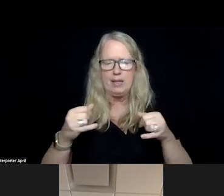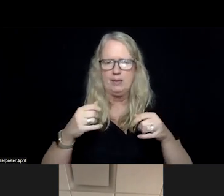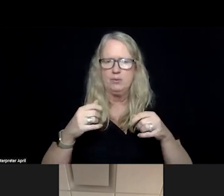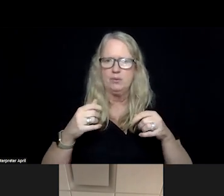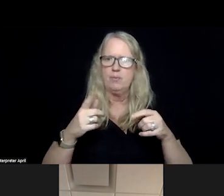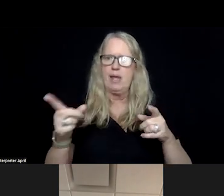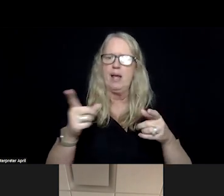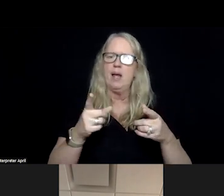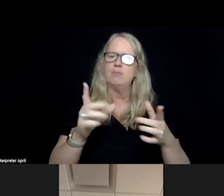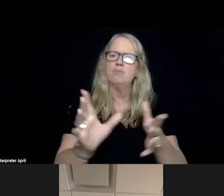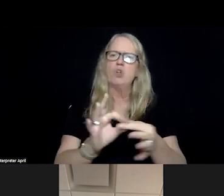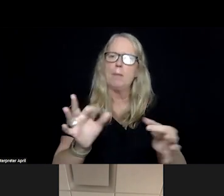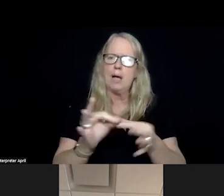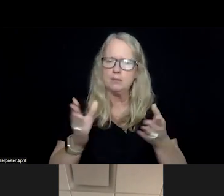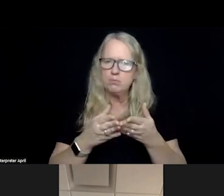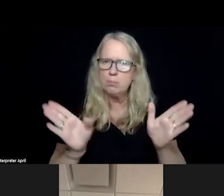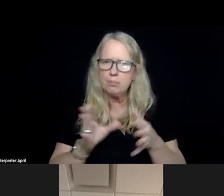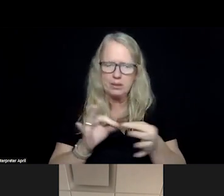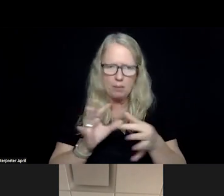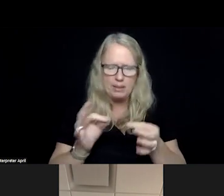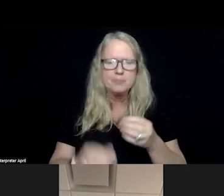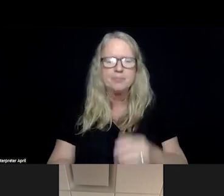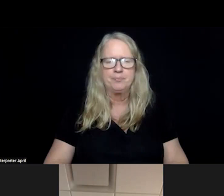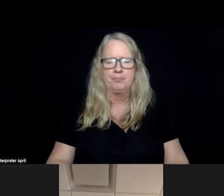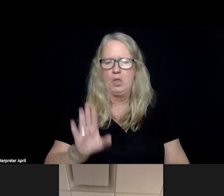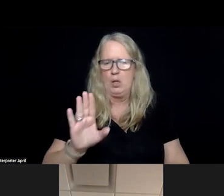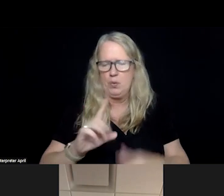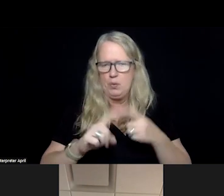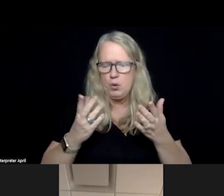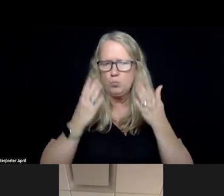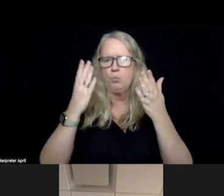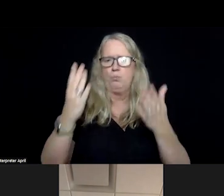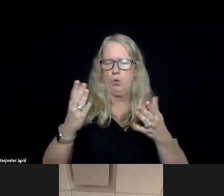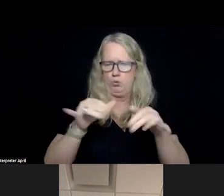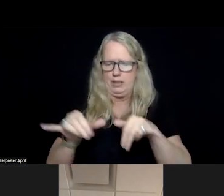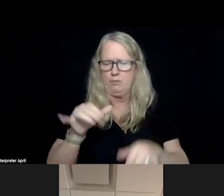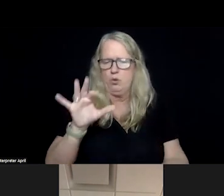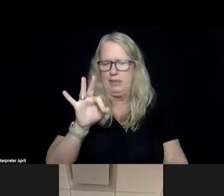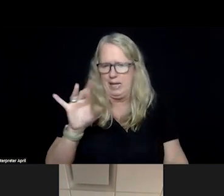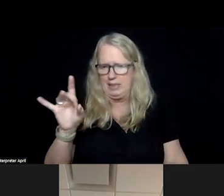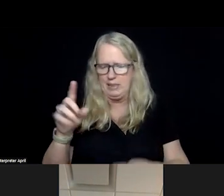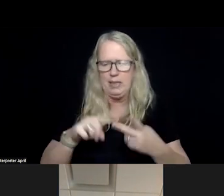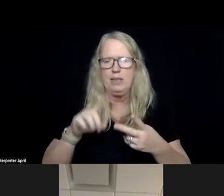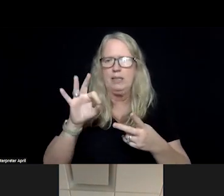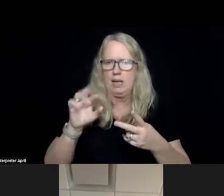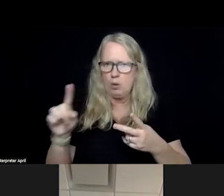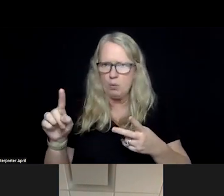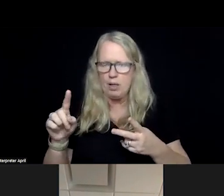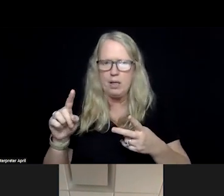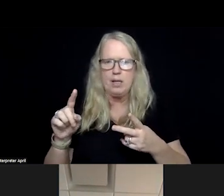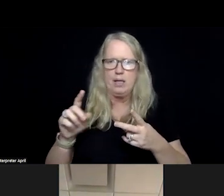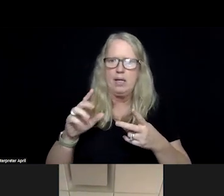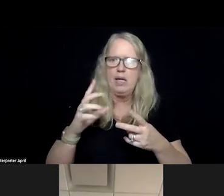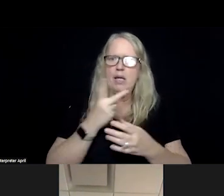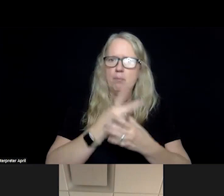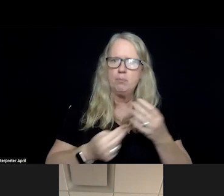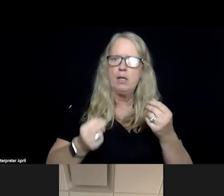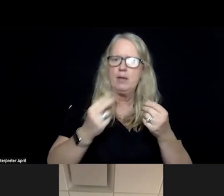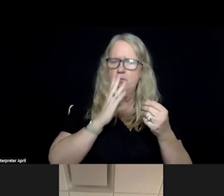COMMENT THE PROPOSED STANDARDS ON 988 AND 911 INTERACTION AND COLLABORATION.